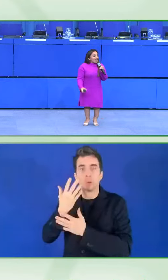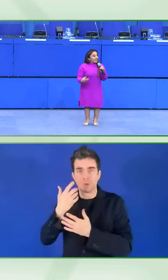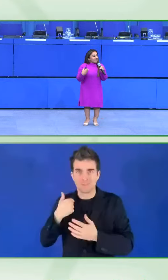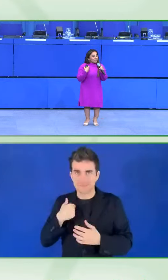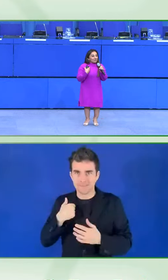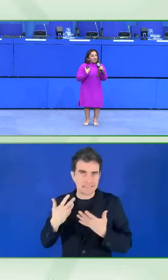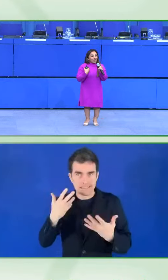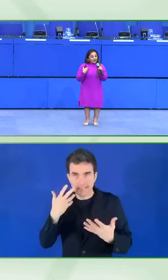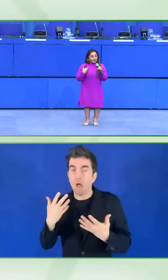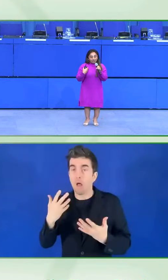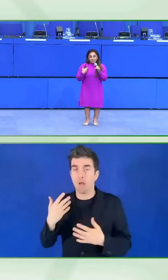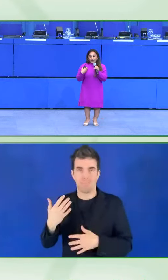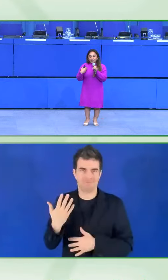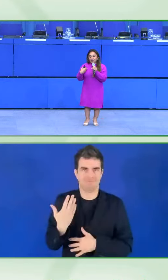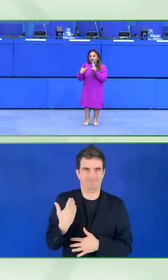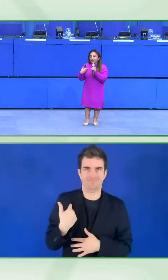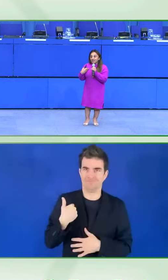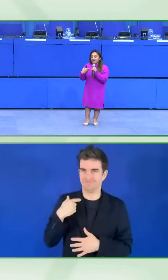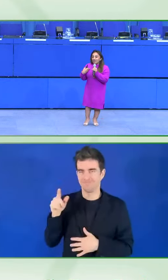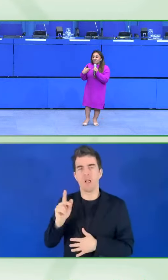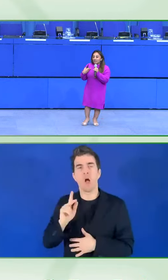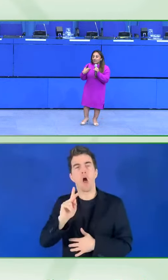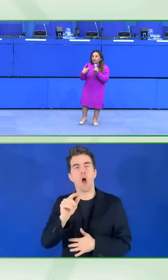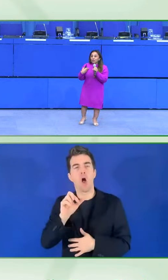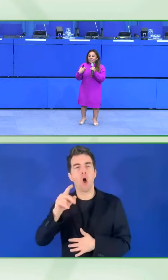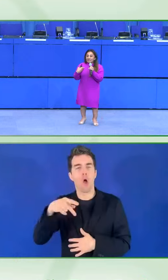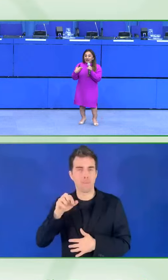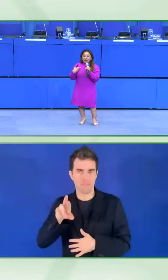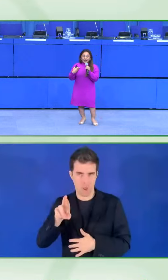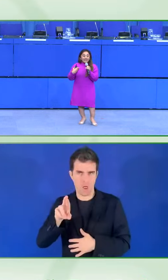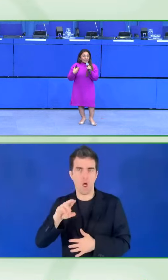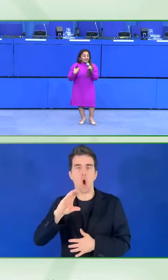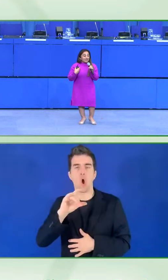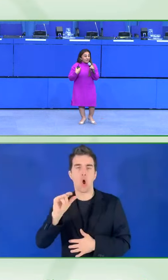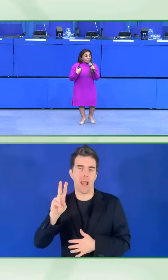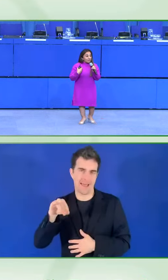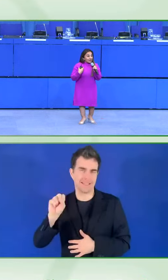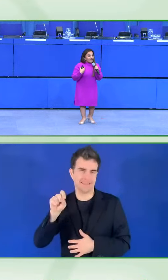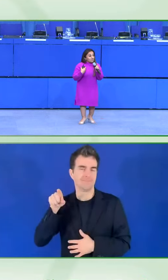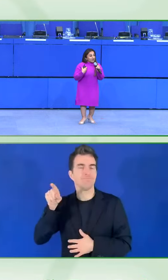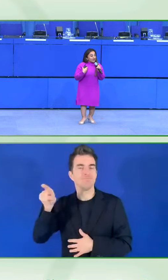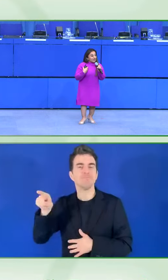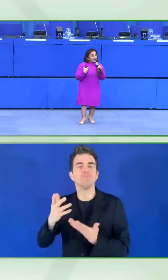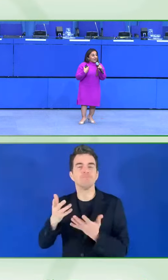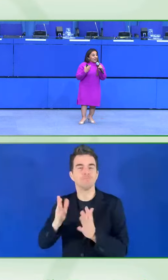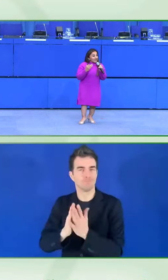a lot of shame as a young child.